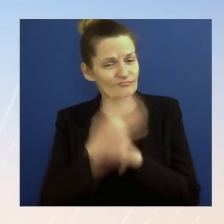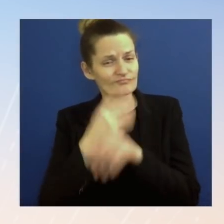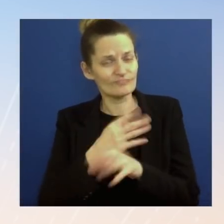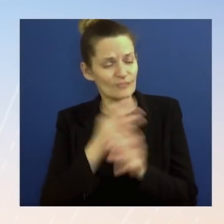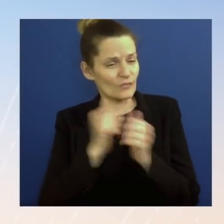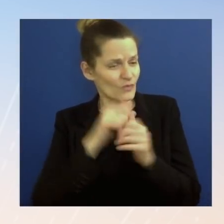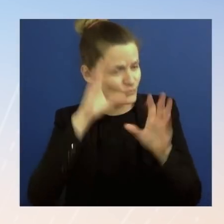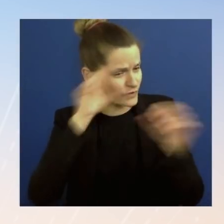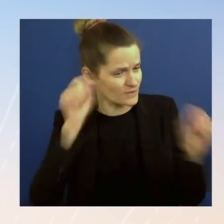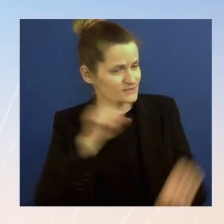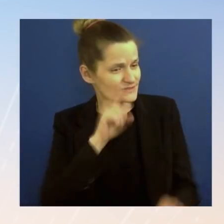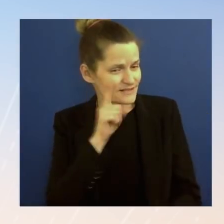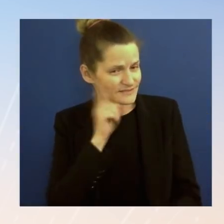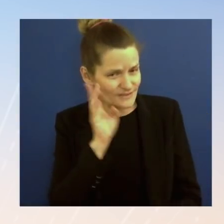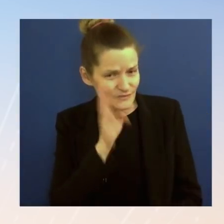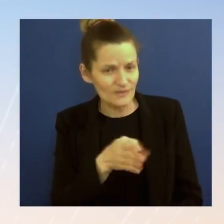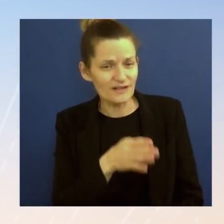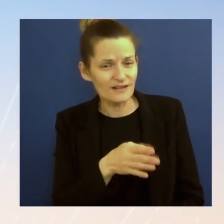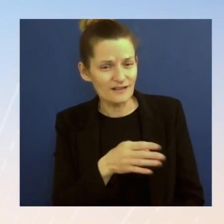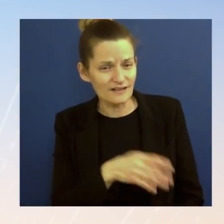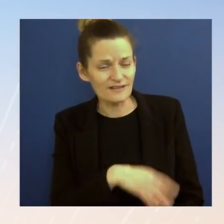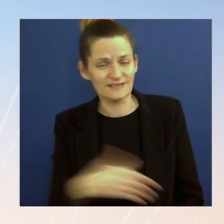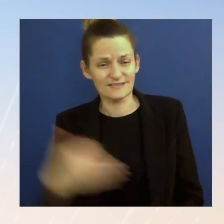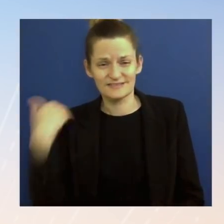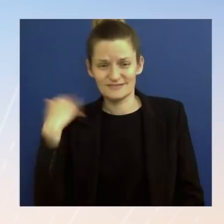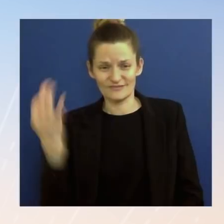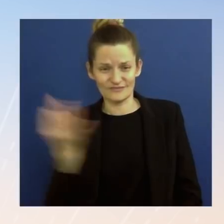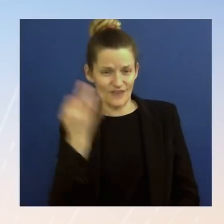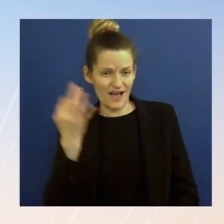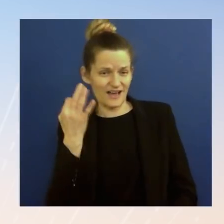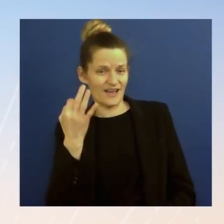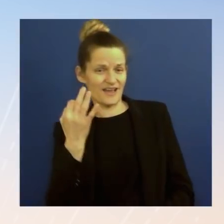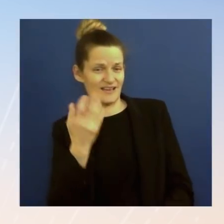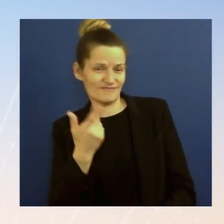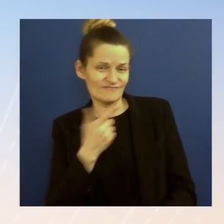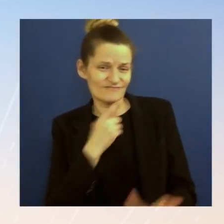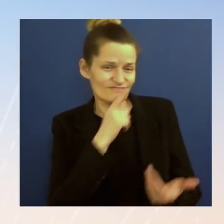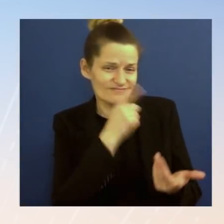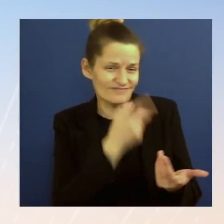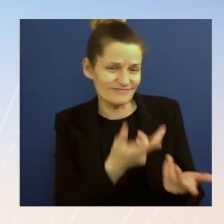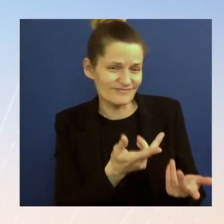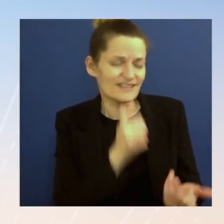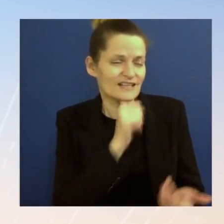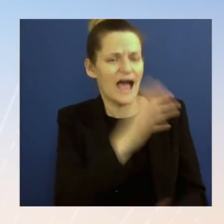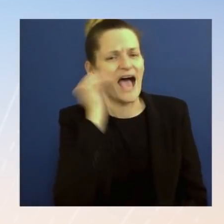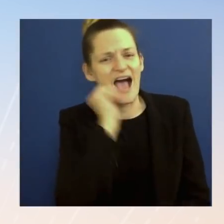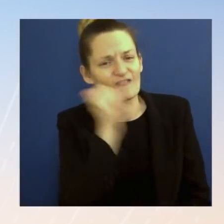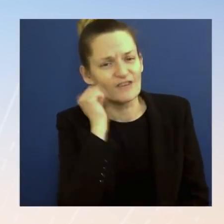nearly every day -- not every day. We certainly support leaders in Congress inviting him to address a joint session.